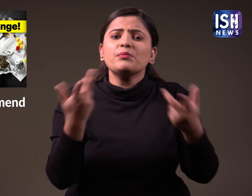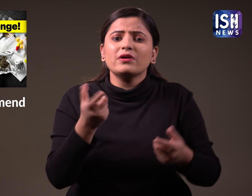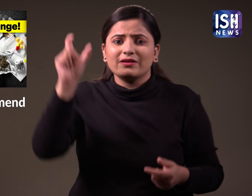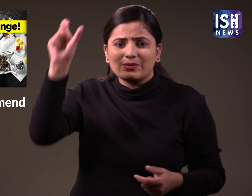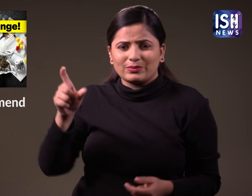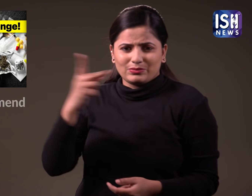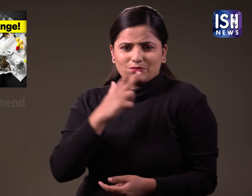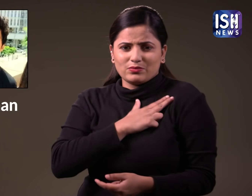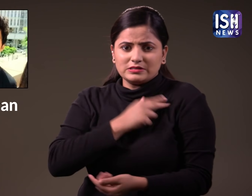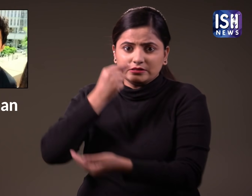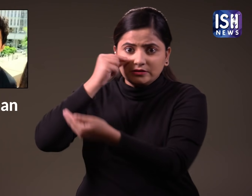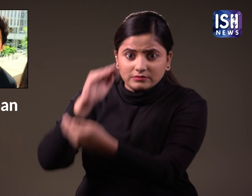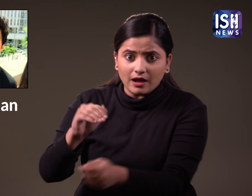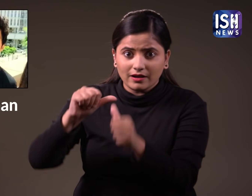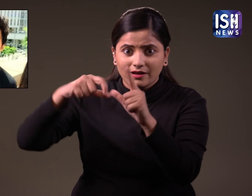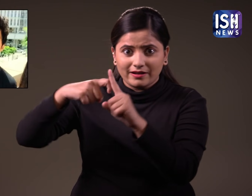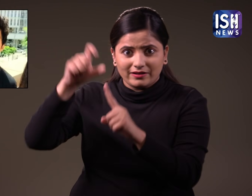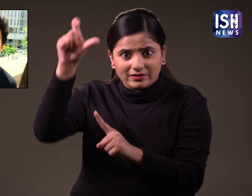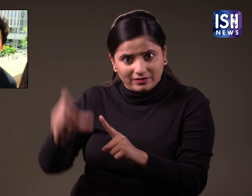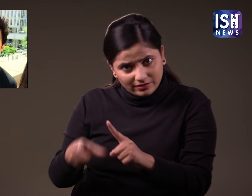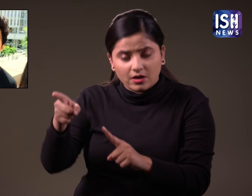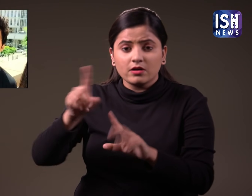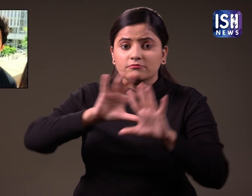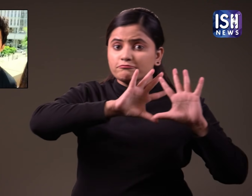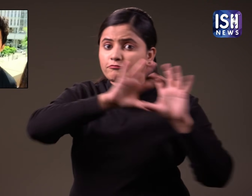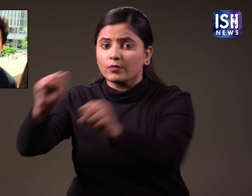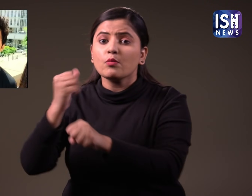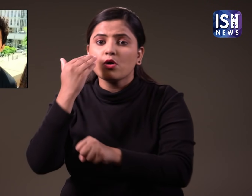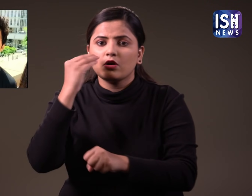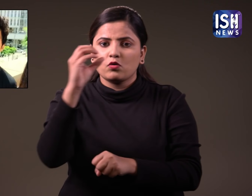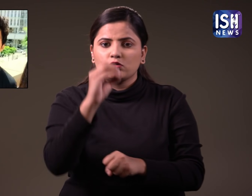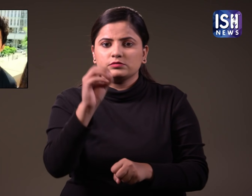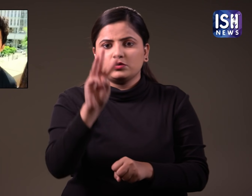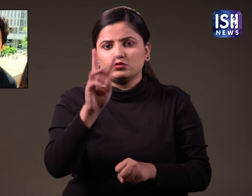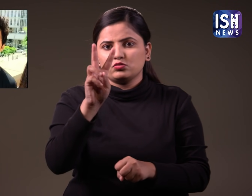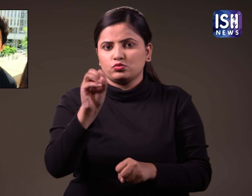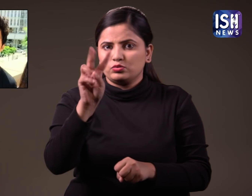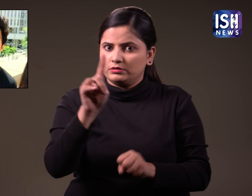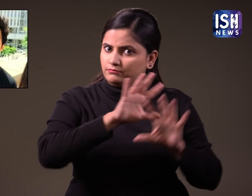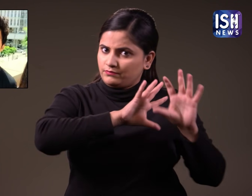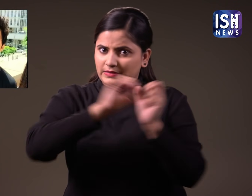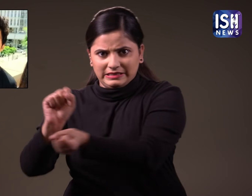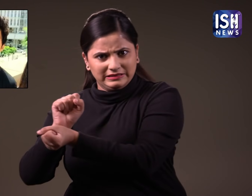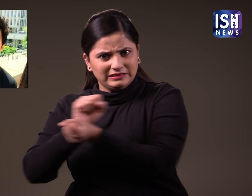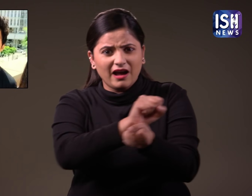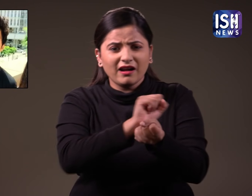Just like Shah Rukh Khan's son Aryan Khan was arrested on October 3.